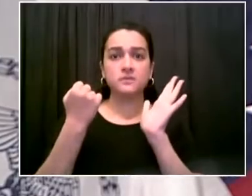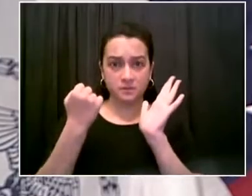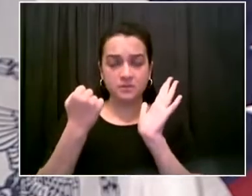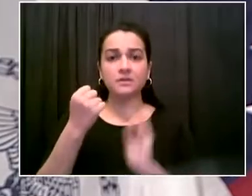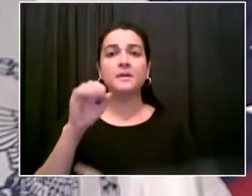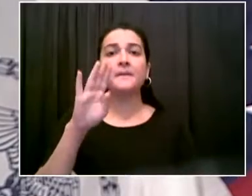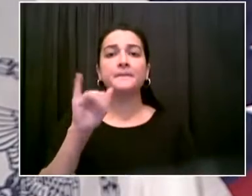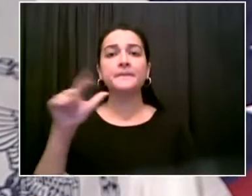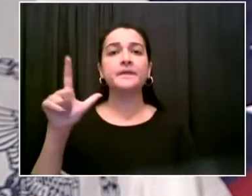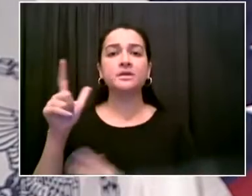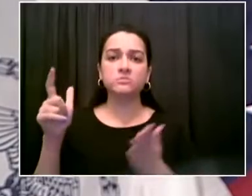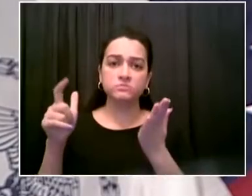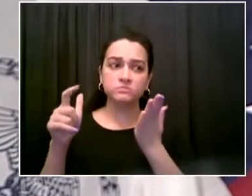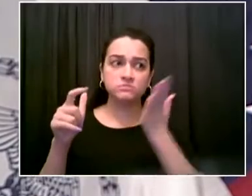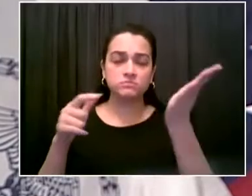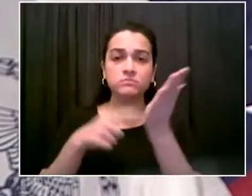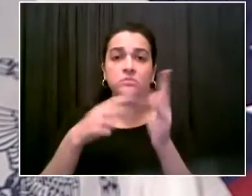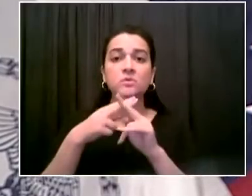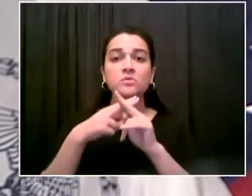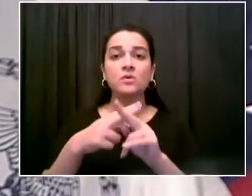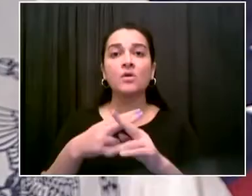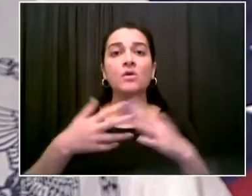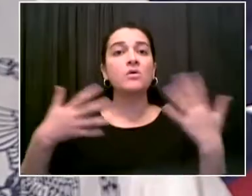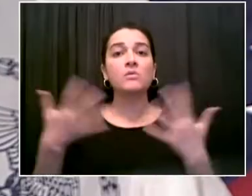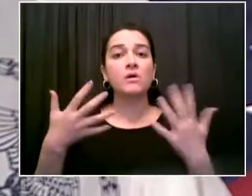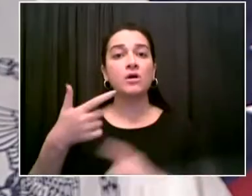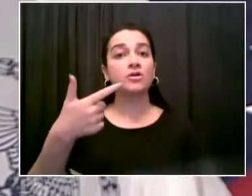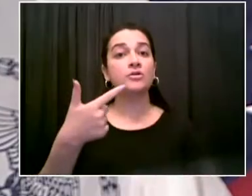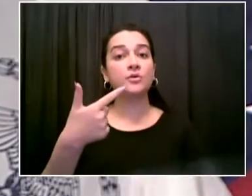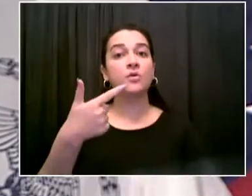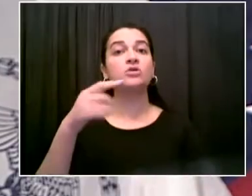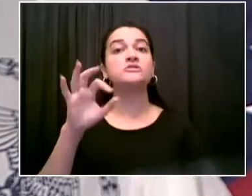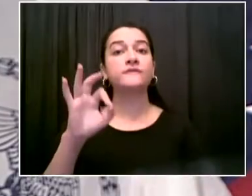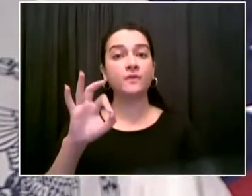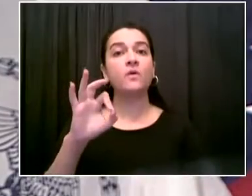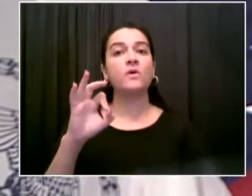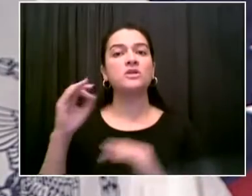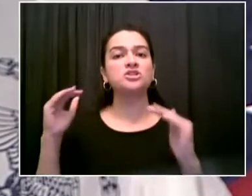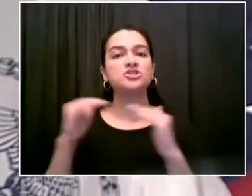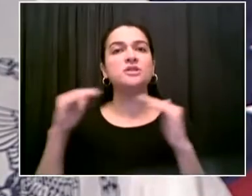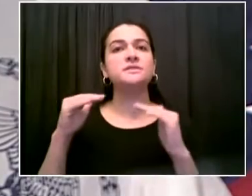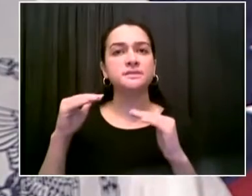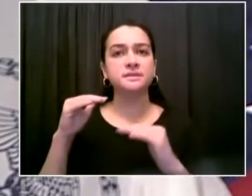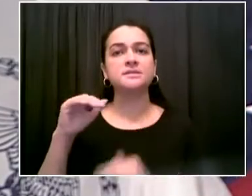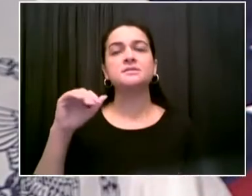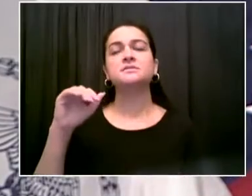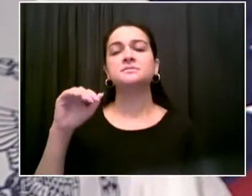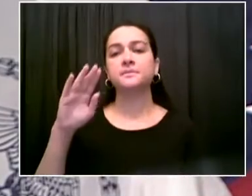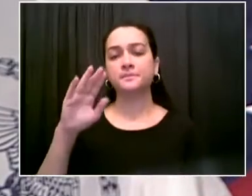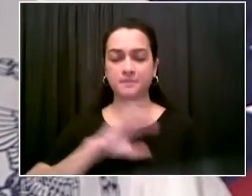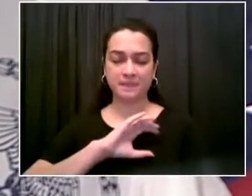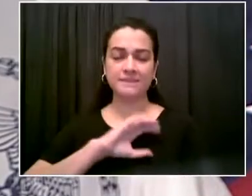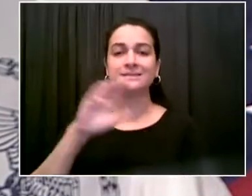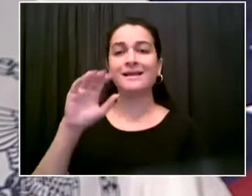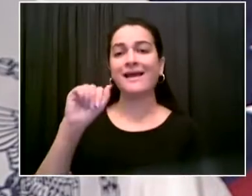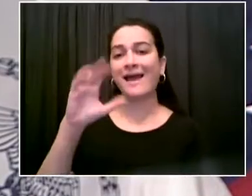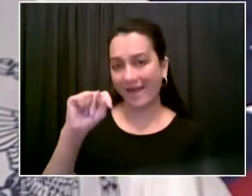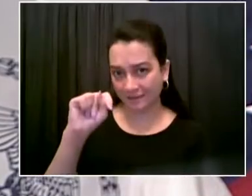THE SENATE MUST PASS THIS ACT TO CREATE FAIRNESS ALL OVER TH IS COUNTRY. SO A YEAR LATER,